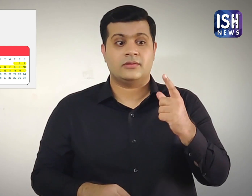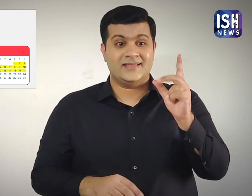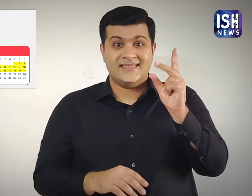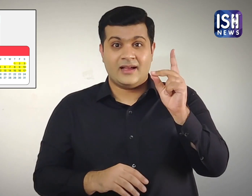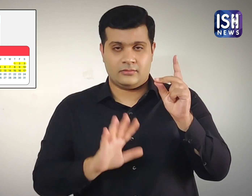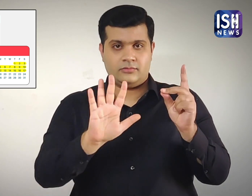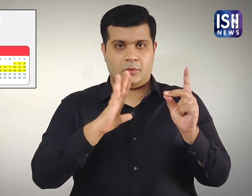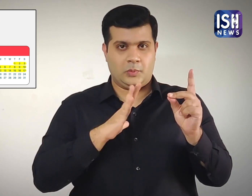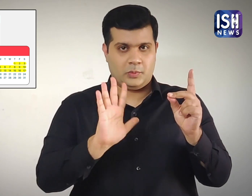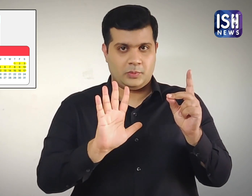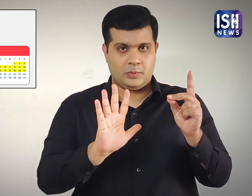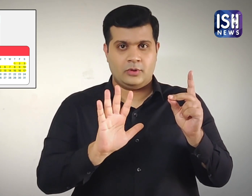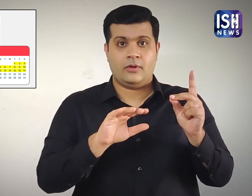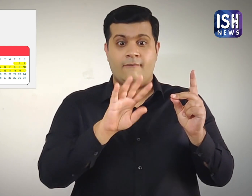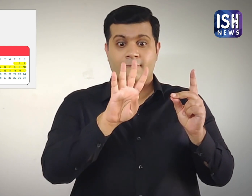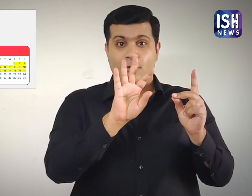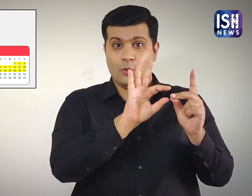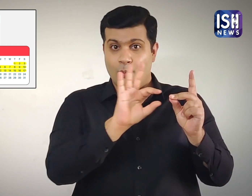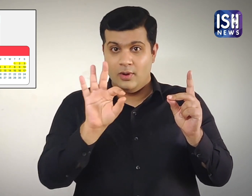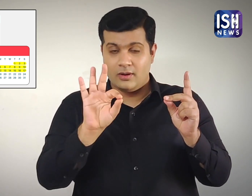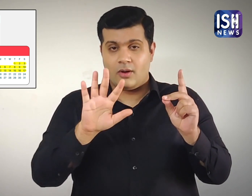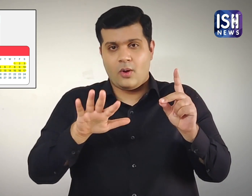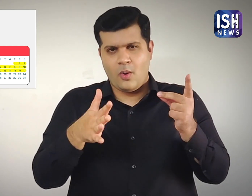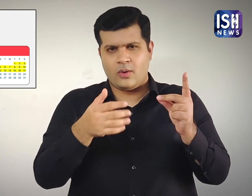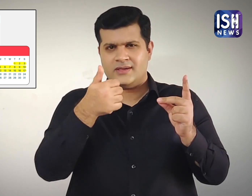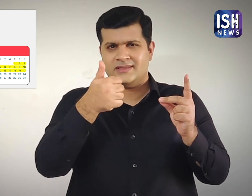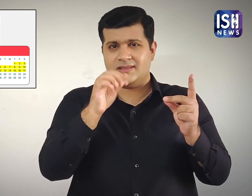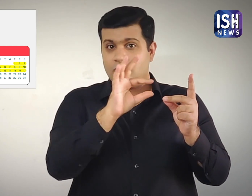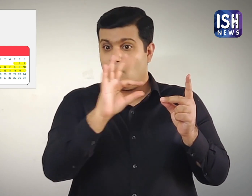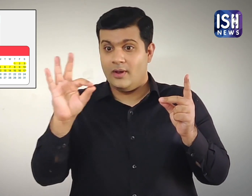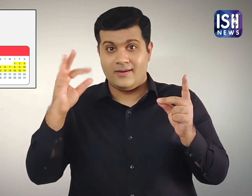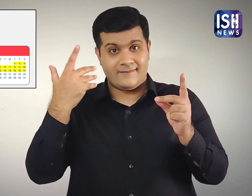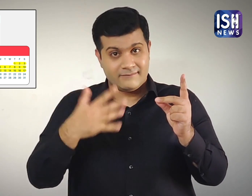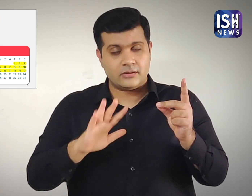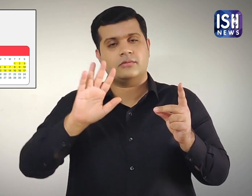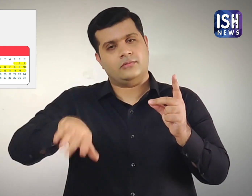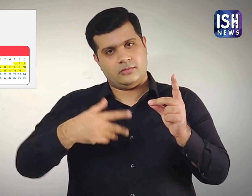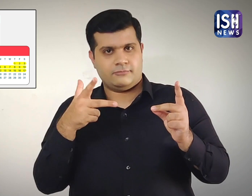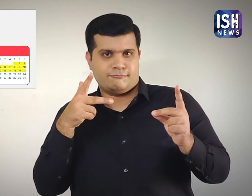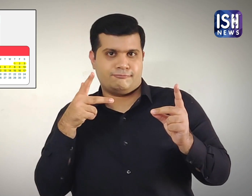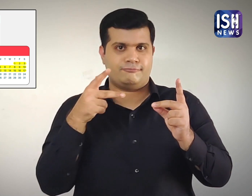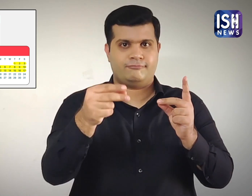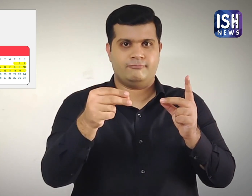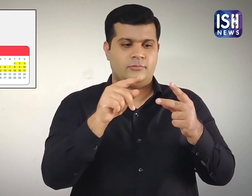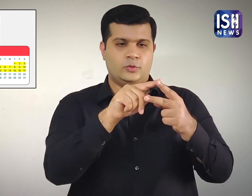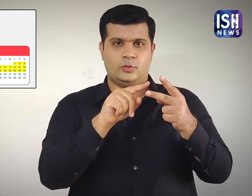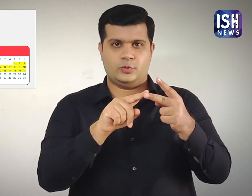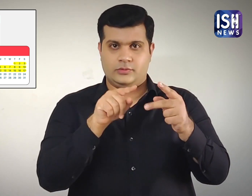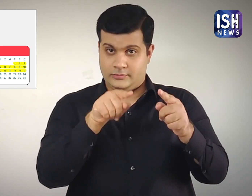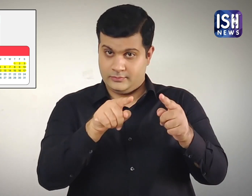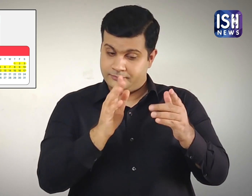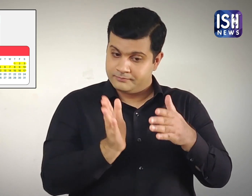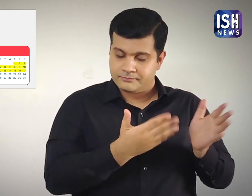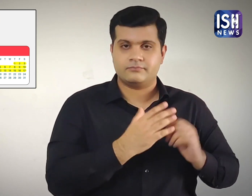the second dose needs to be given 4-6 weeks after the first one.